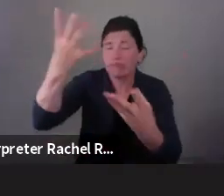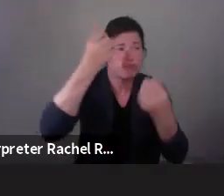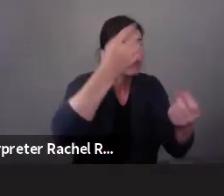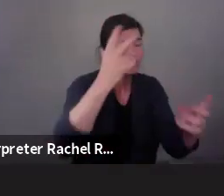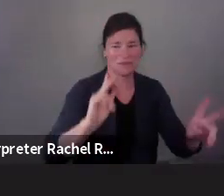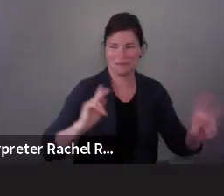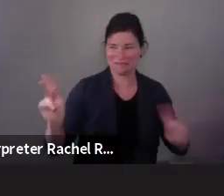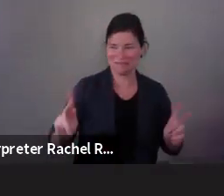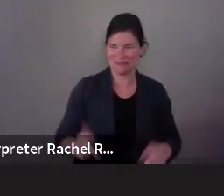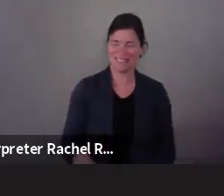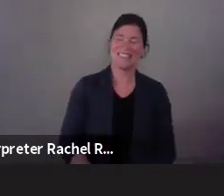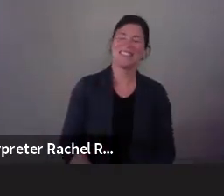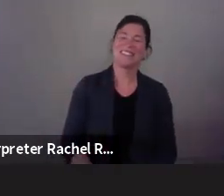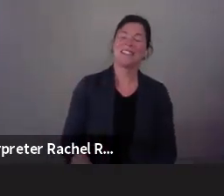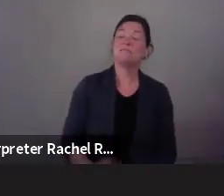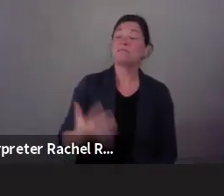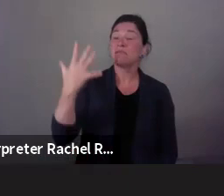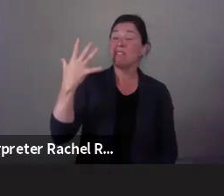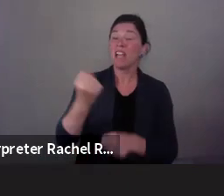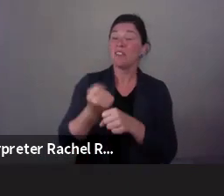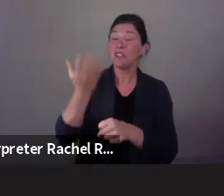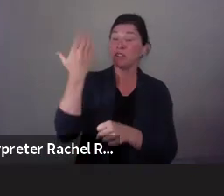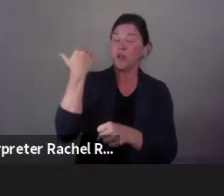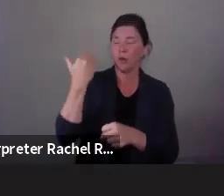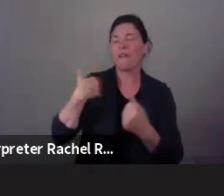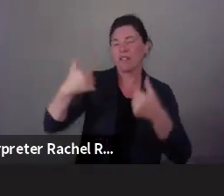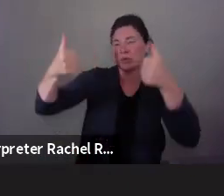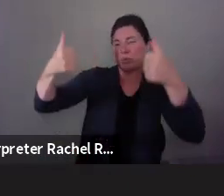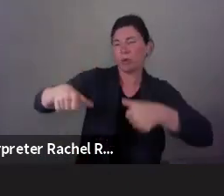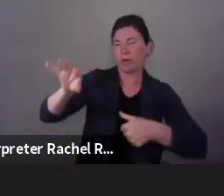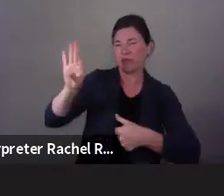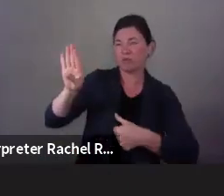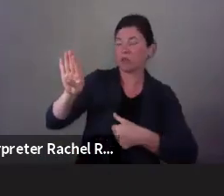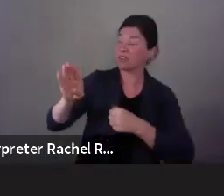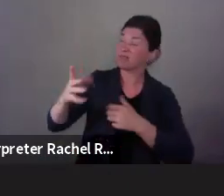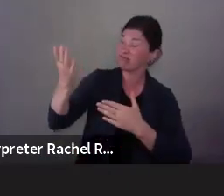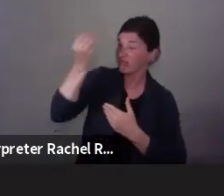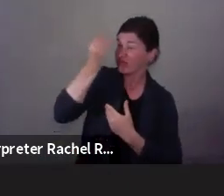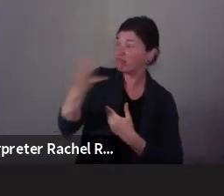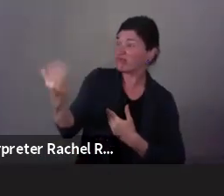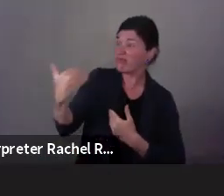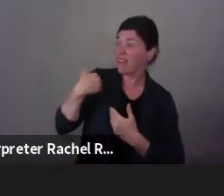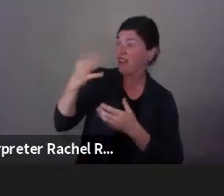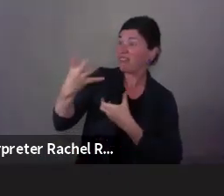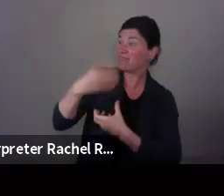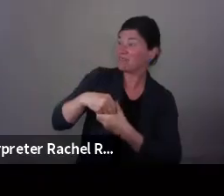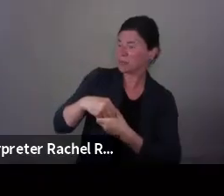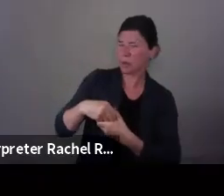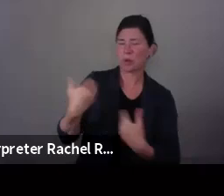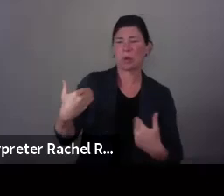afraid anymore to share my autism . I just started telling people about it. Even five years ago, I shared it on Facebook